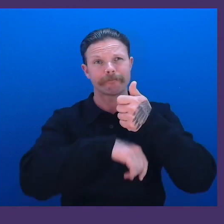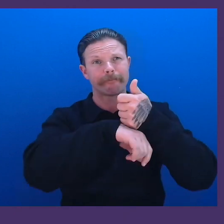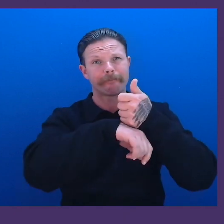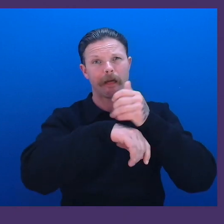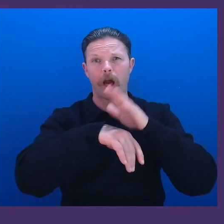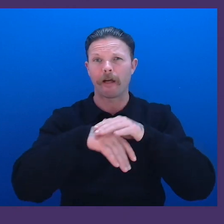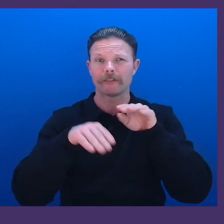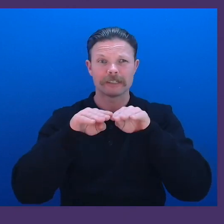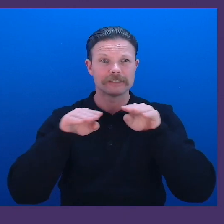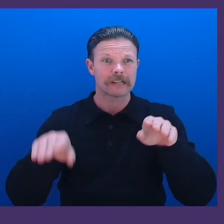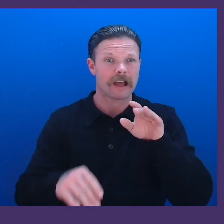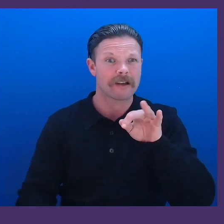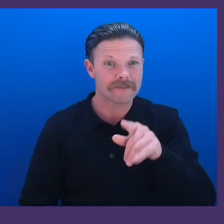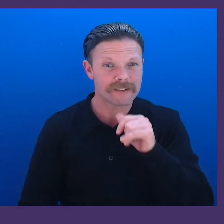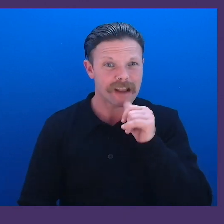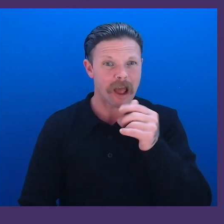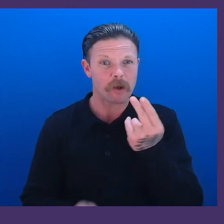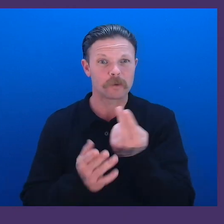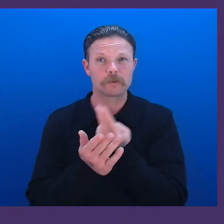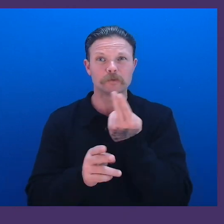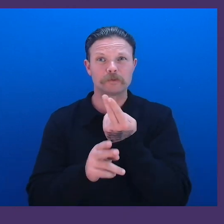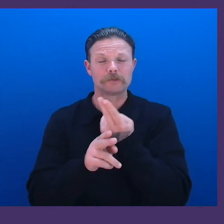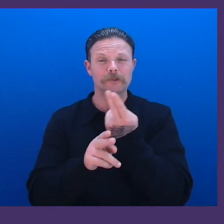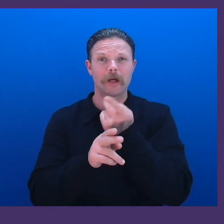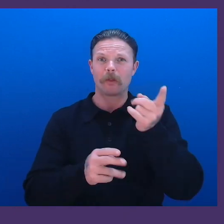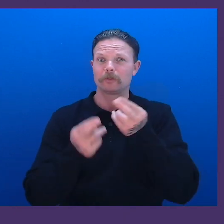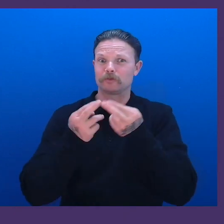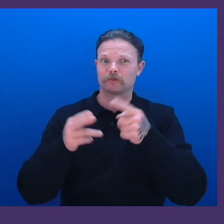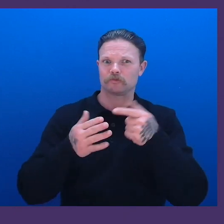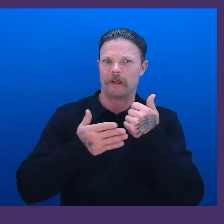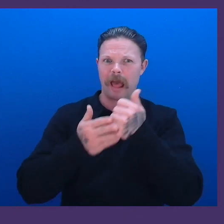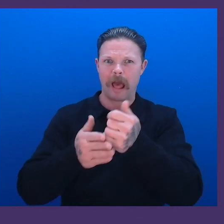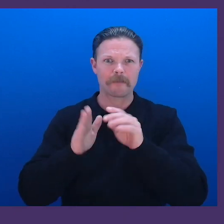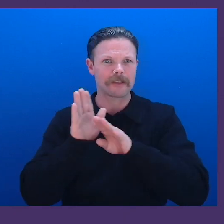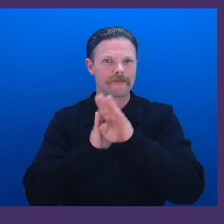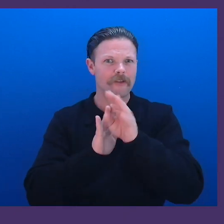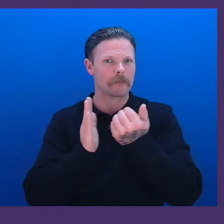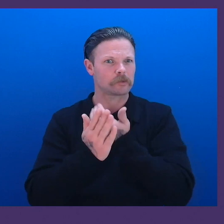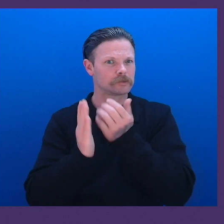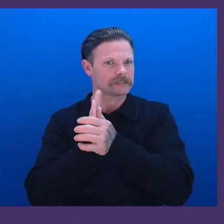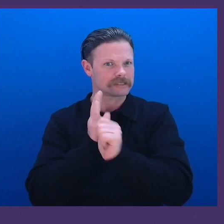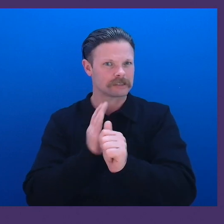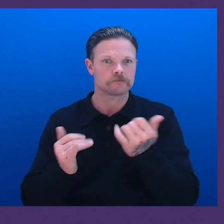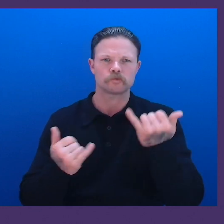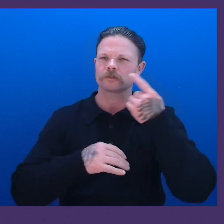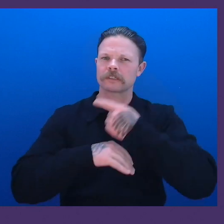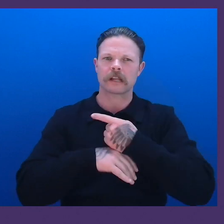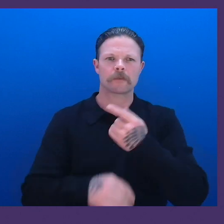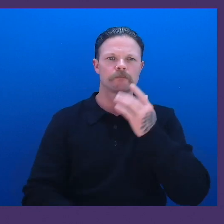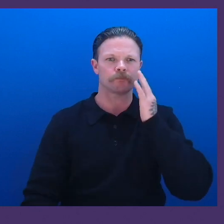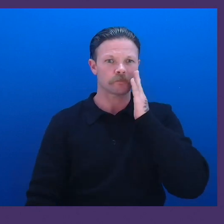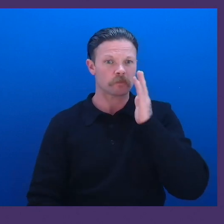Today, we'll hear from Olga, who will introduce us to the topic of trustworthy AI and share how we can build AI tools